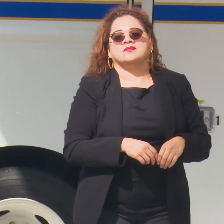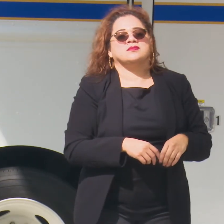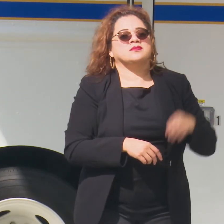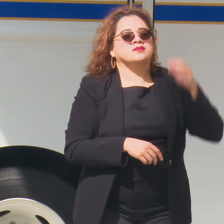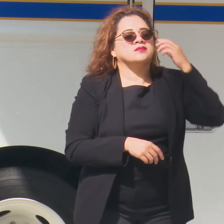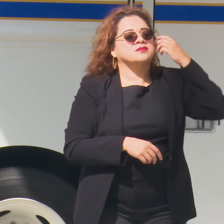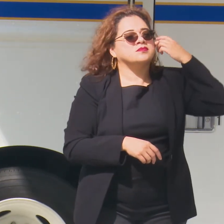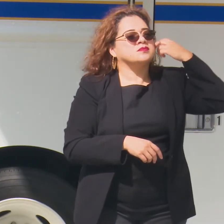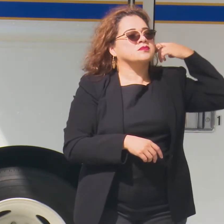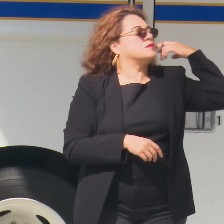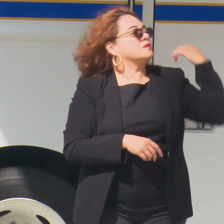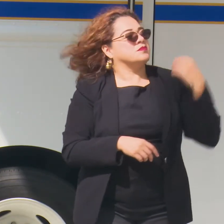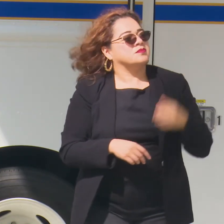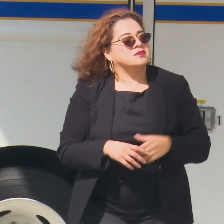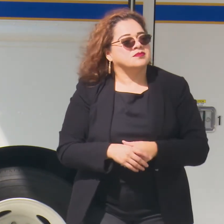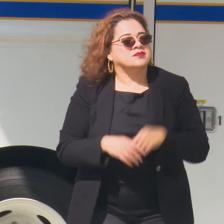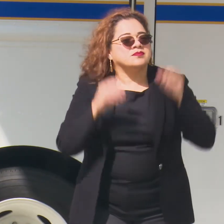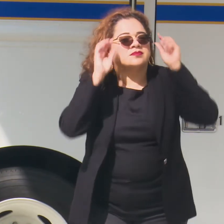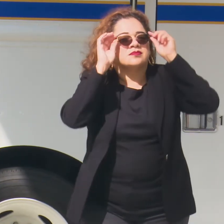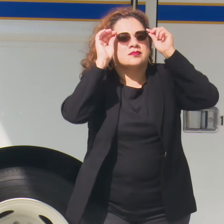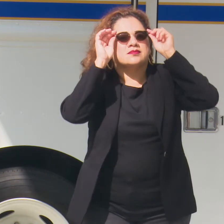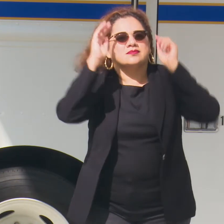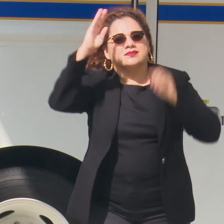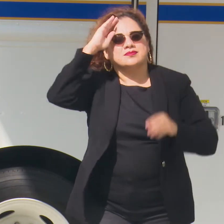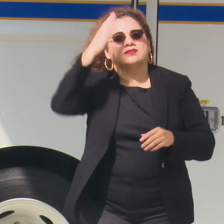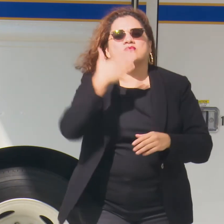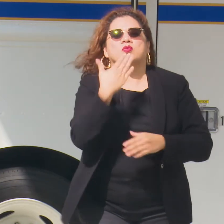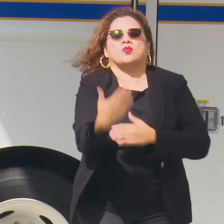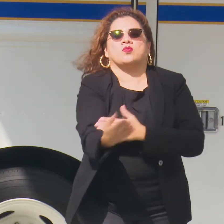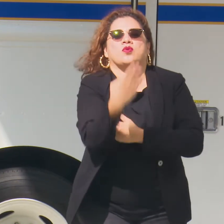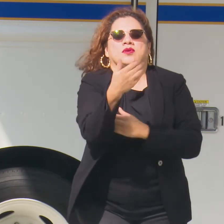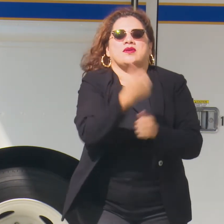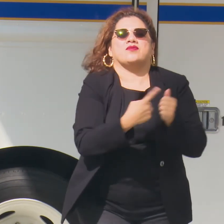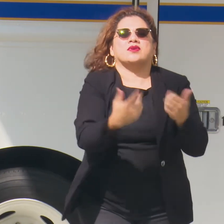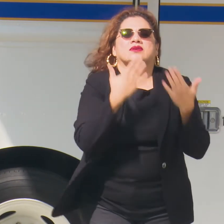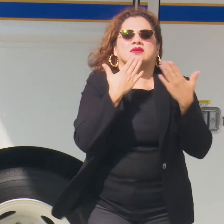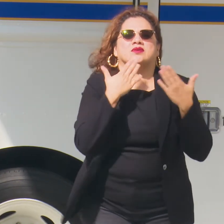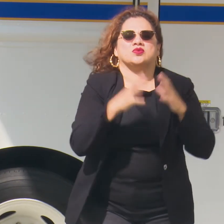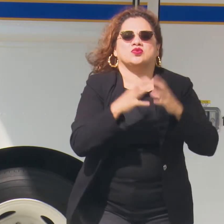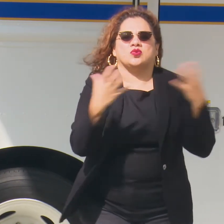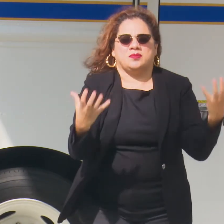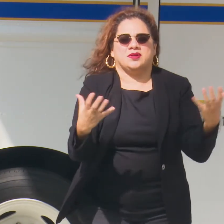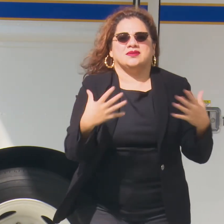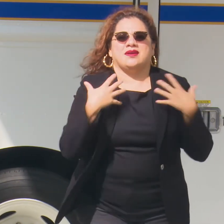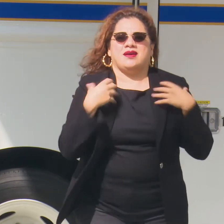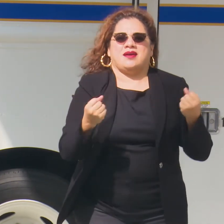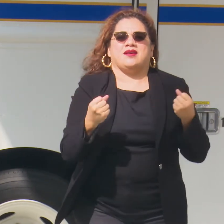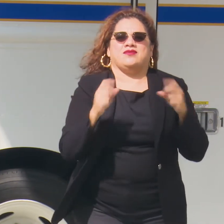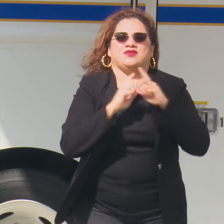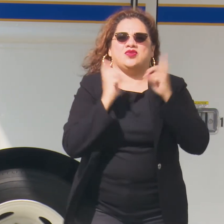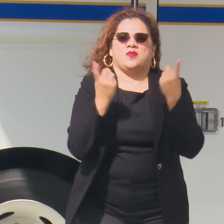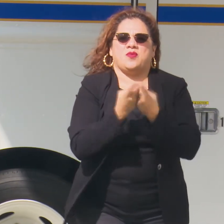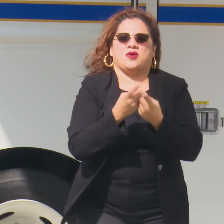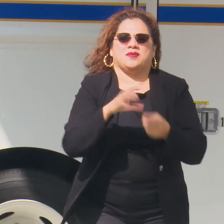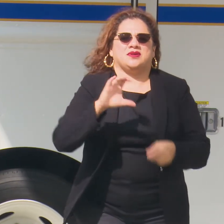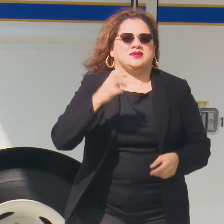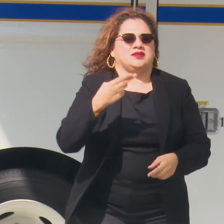Good morning everyone and thank you so much. Thank you to our mayor, our health department, Chirla, an amazing partner